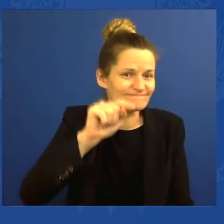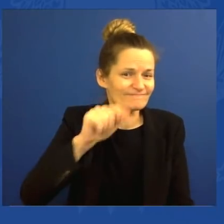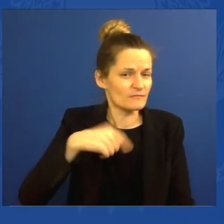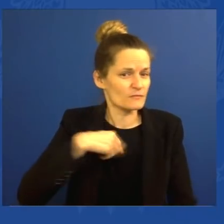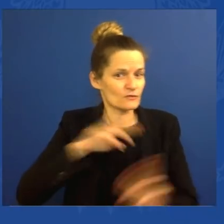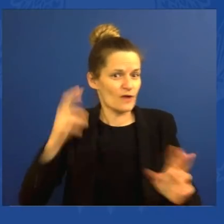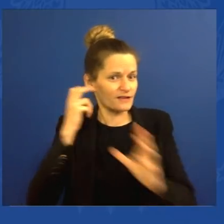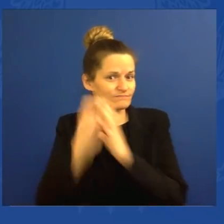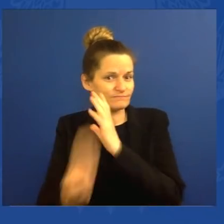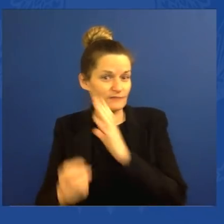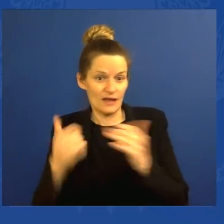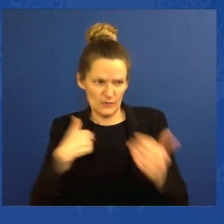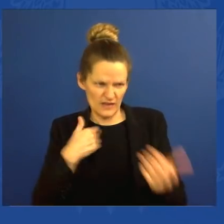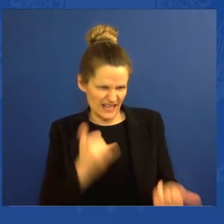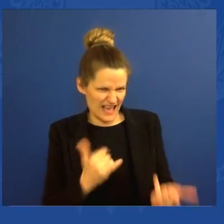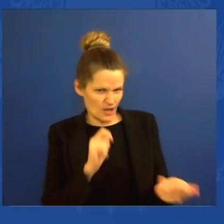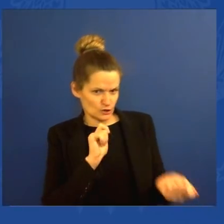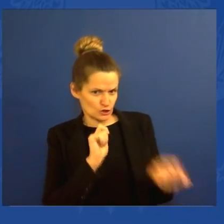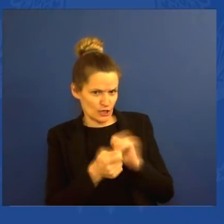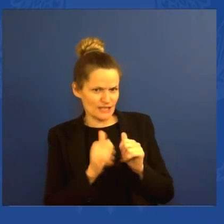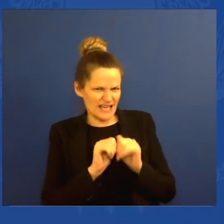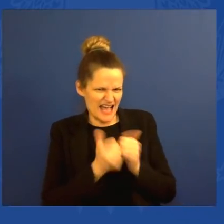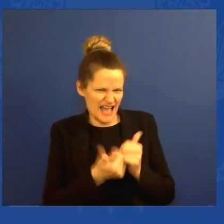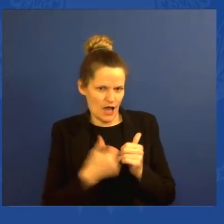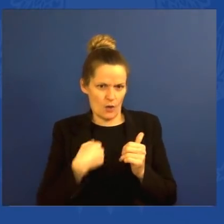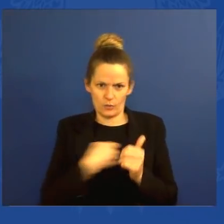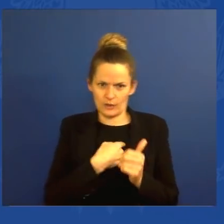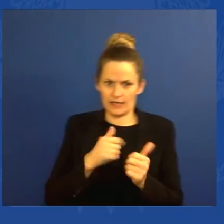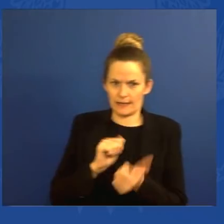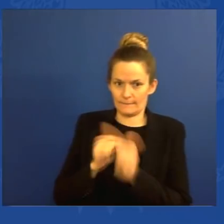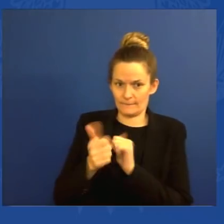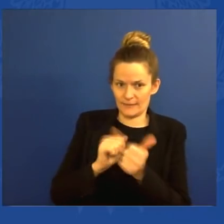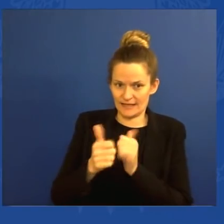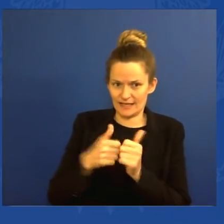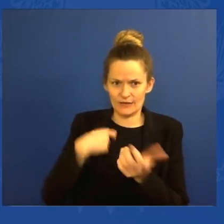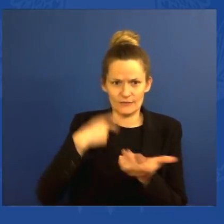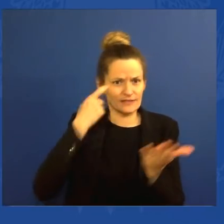like, climate change is changing. And so, I think coming together in a bipartisan way